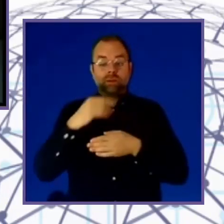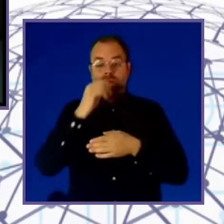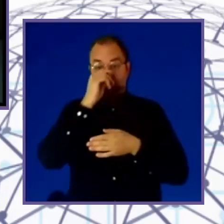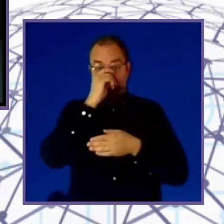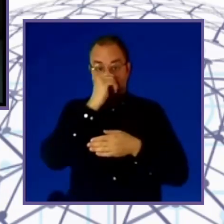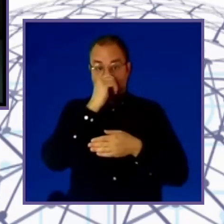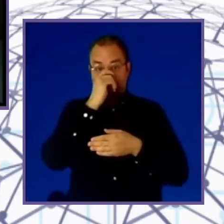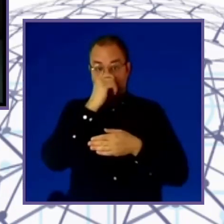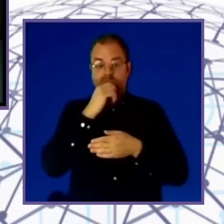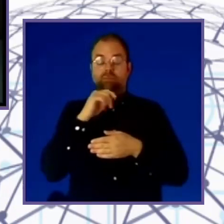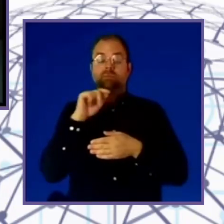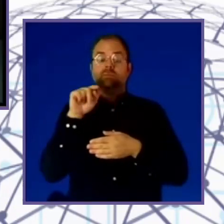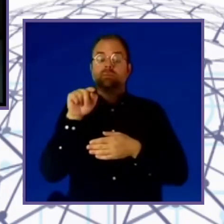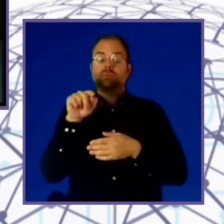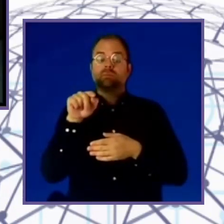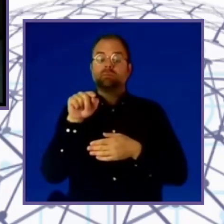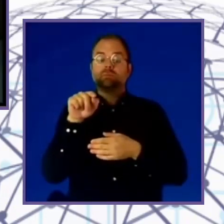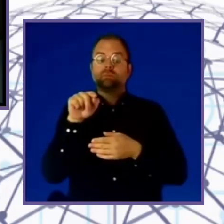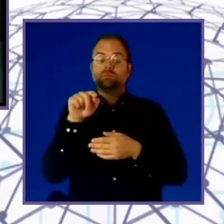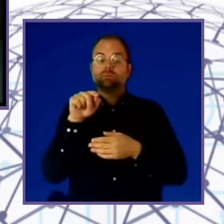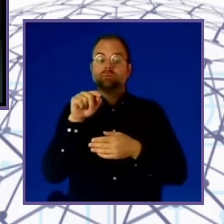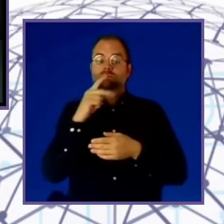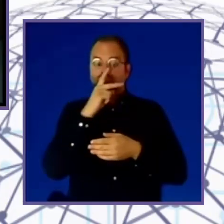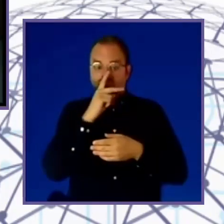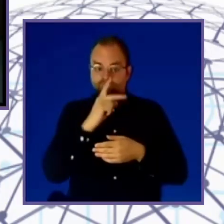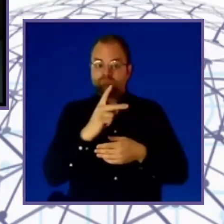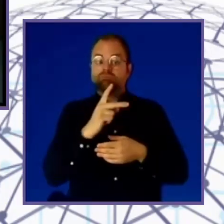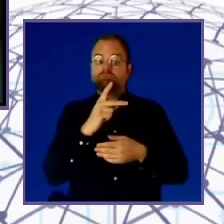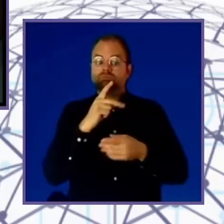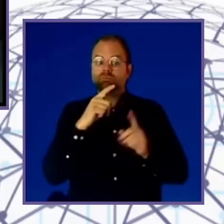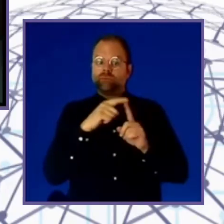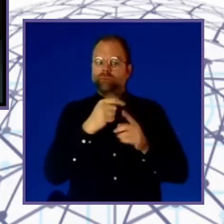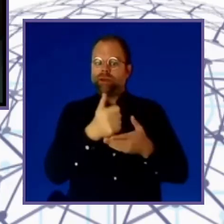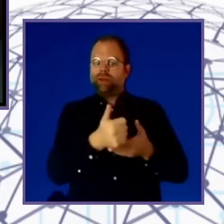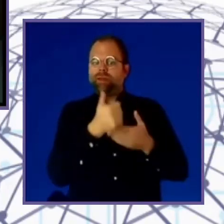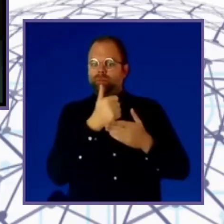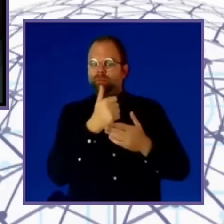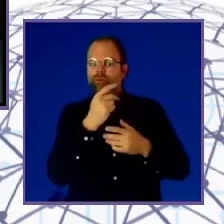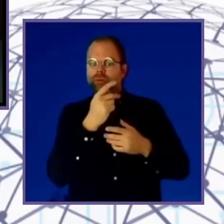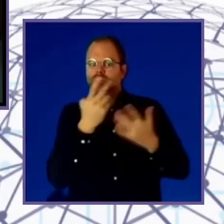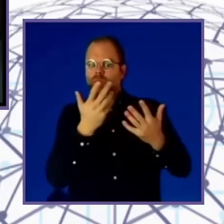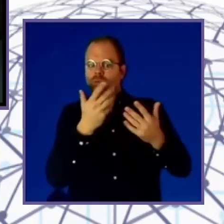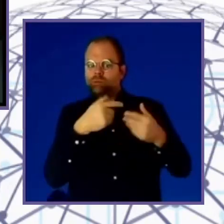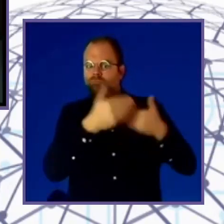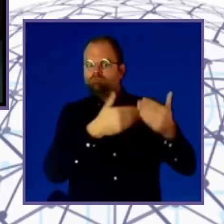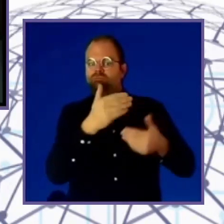the whole audience applauded the campaign, the minister just ignored my question like